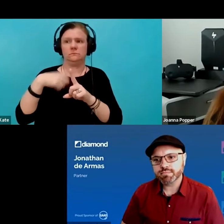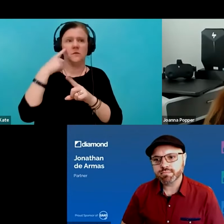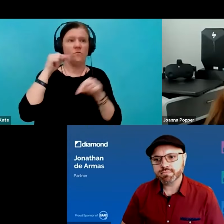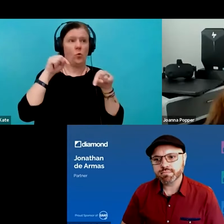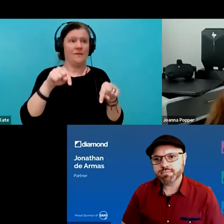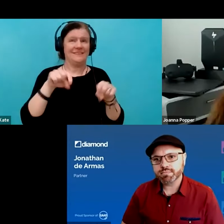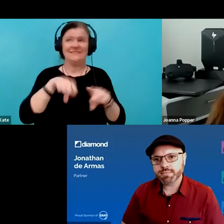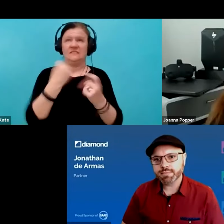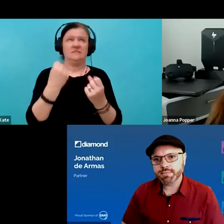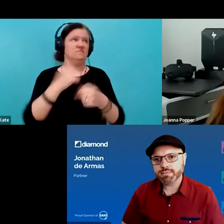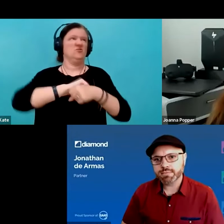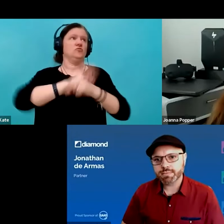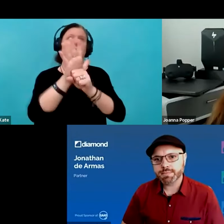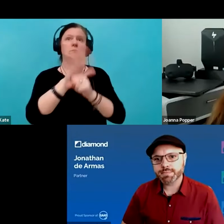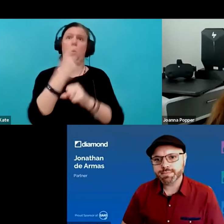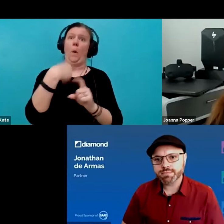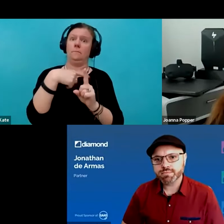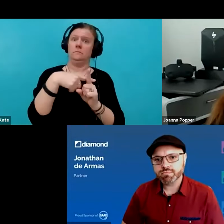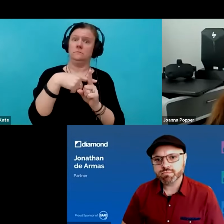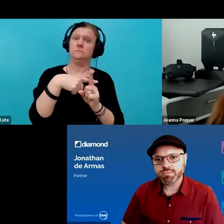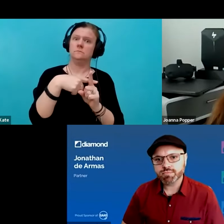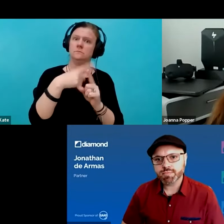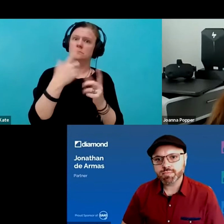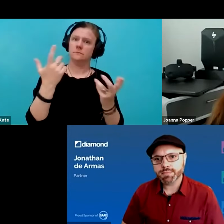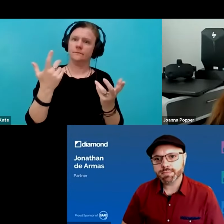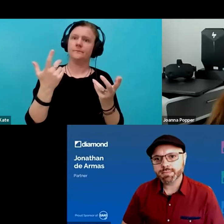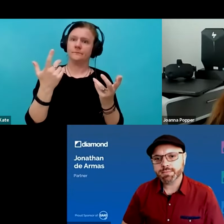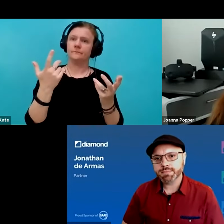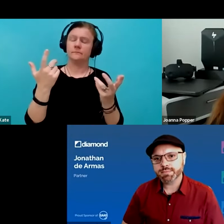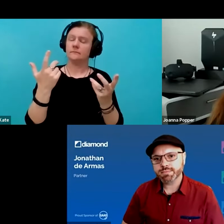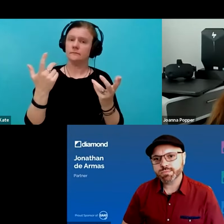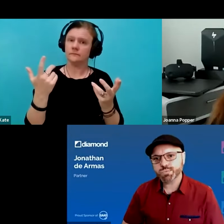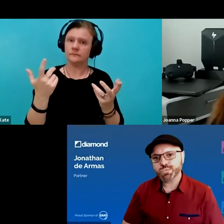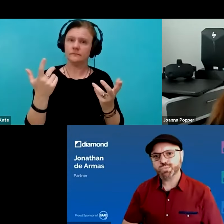situation with covid-19 is that it's it's it's odd like by its nature made